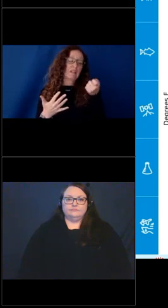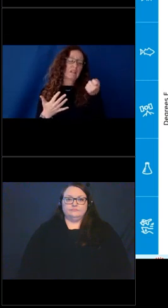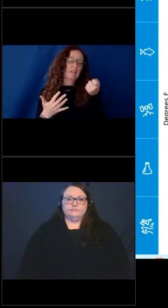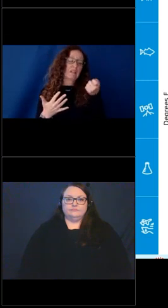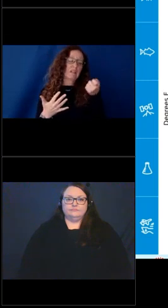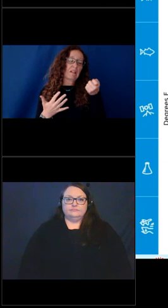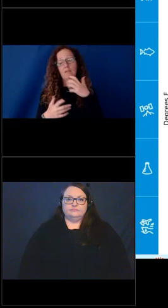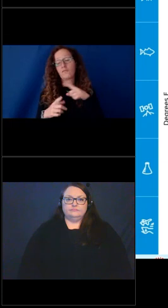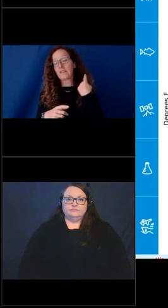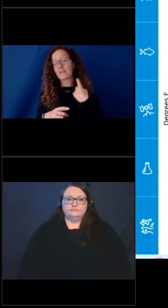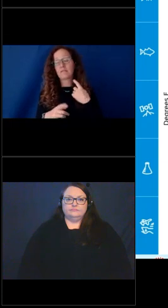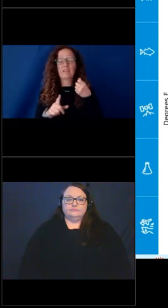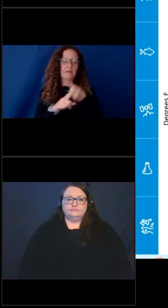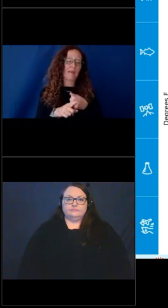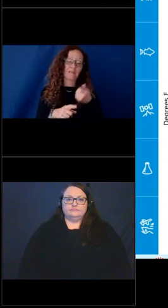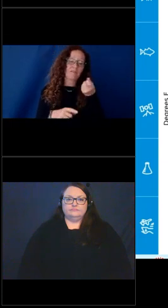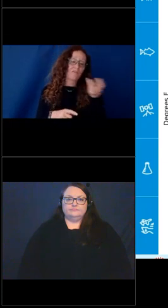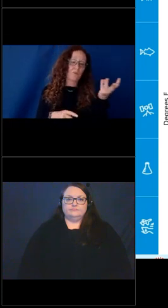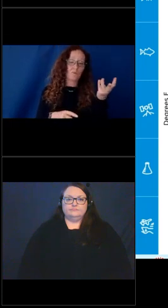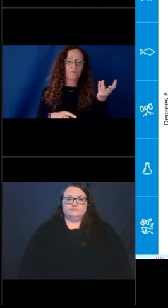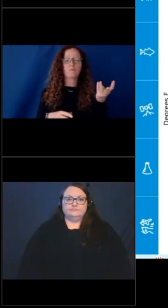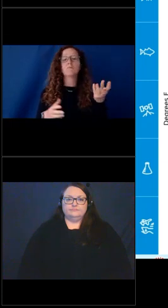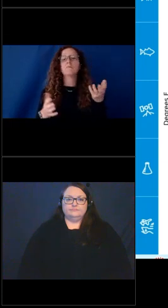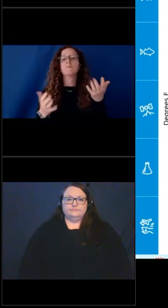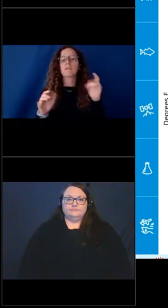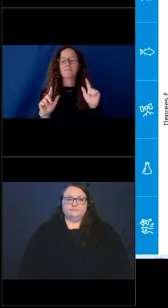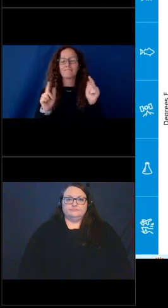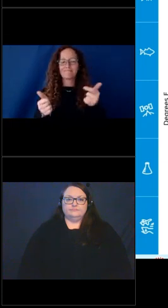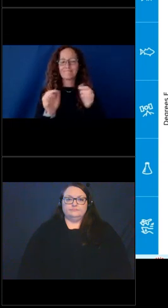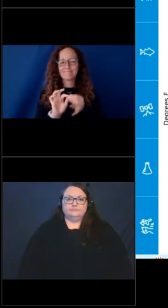Alright, so let's walk through an actual example showing how the HeatRisk thresholds